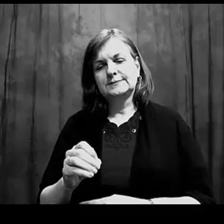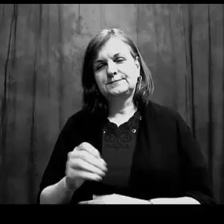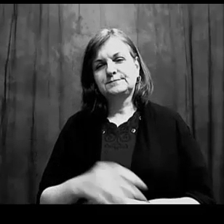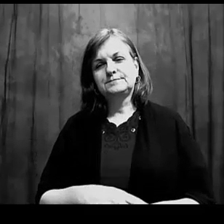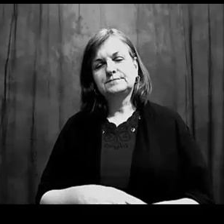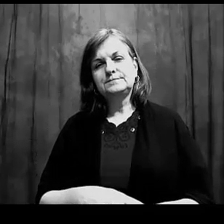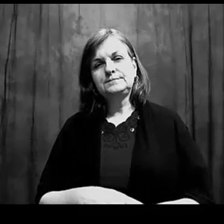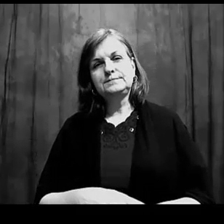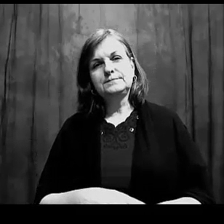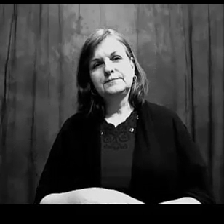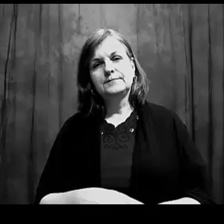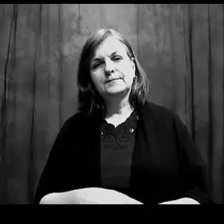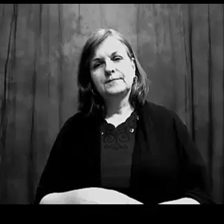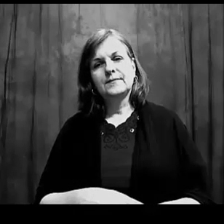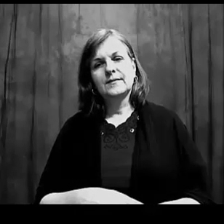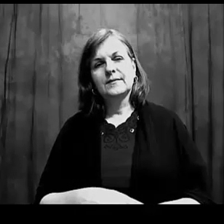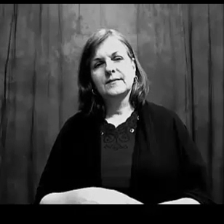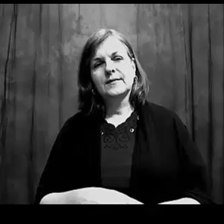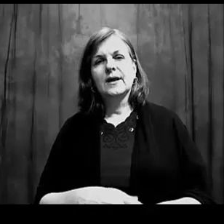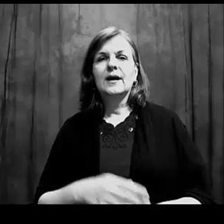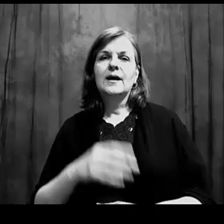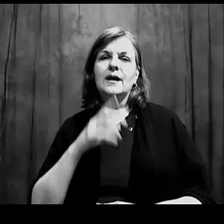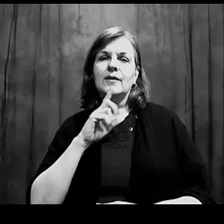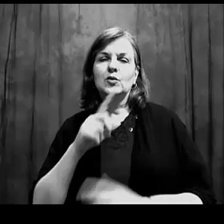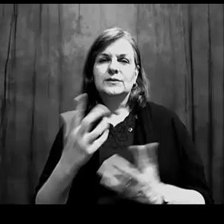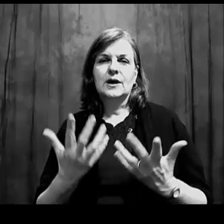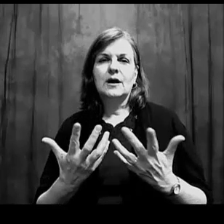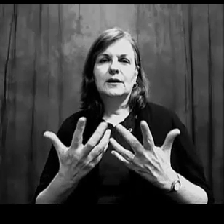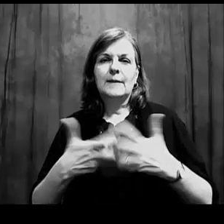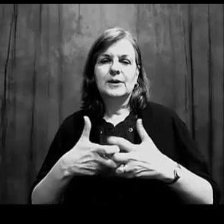what we will think about is this combination